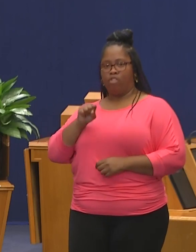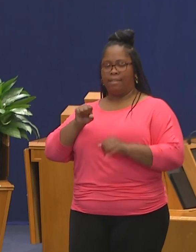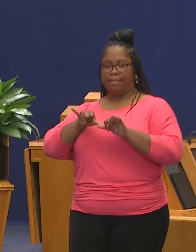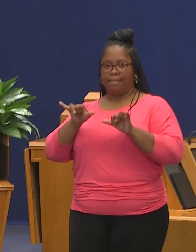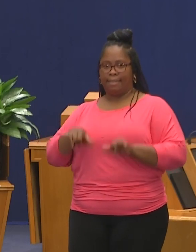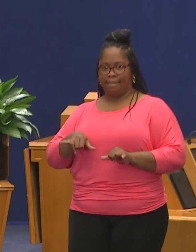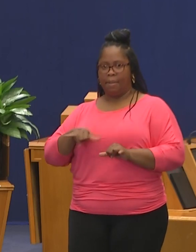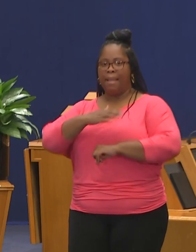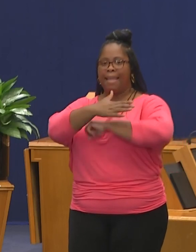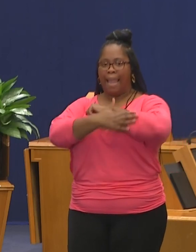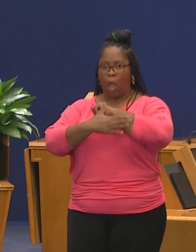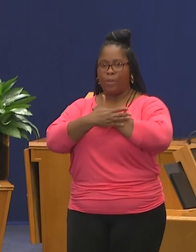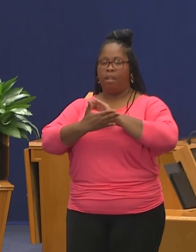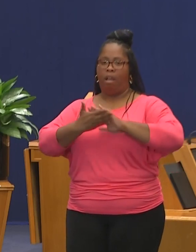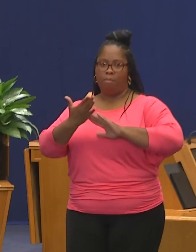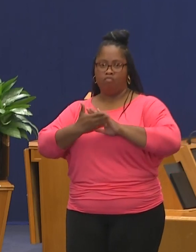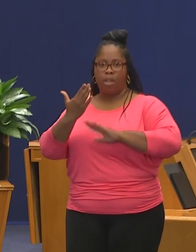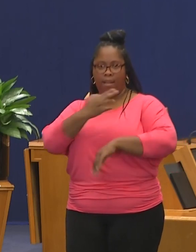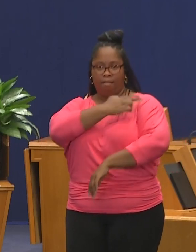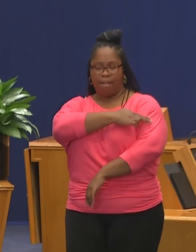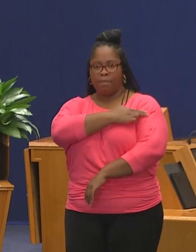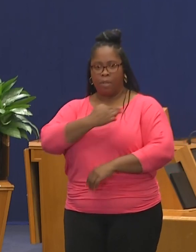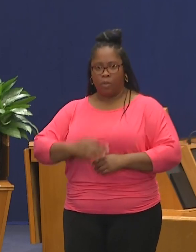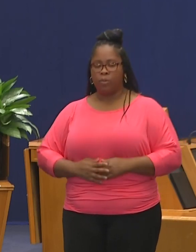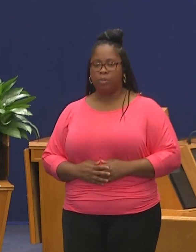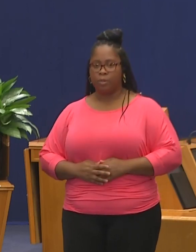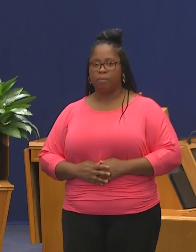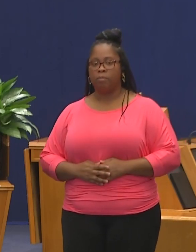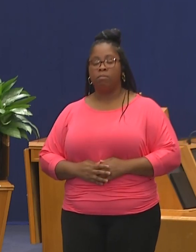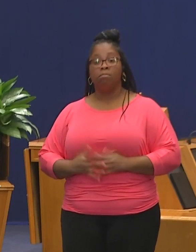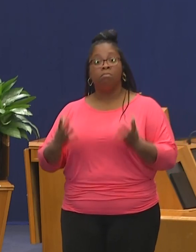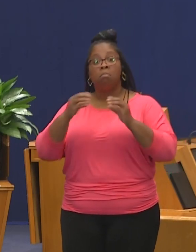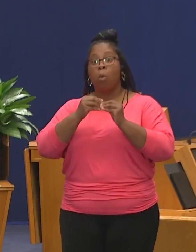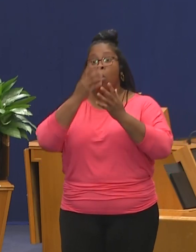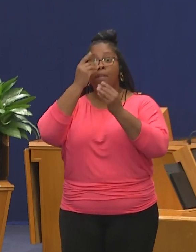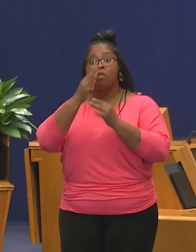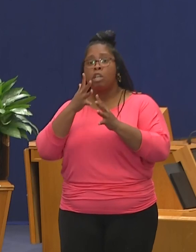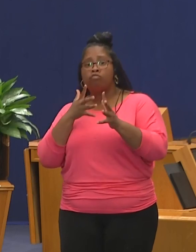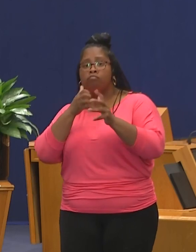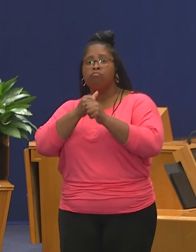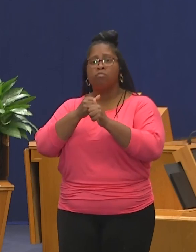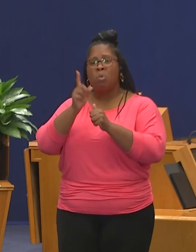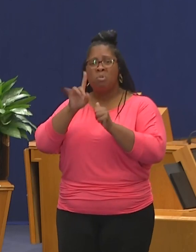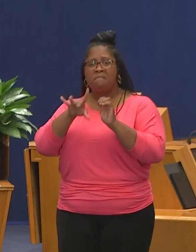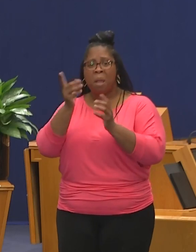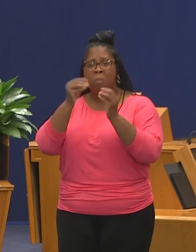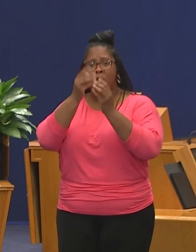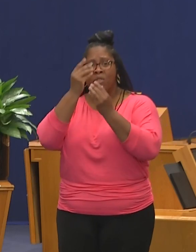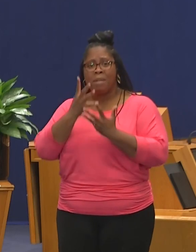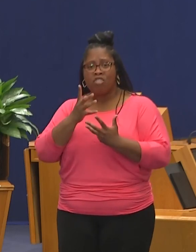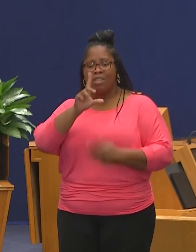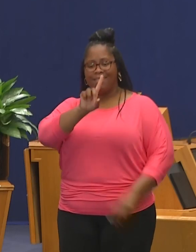LOCATED WITHIN D.H.S.'S SYSTEM OF COUNTY-OPERATED HOSPITALS.